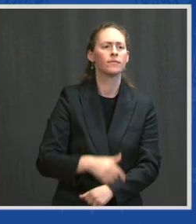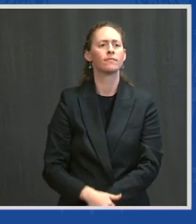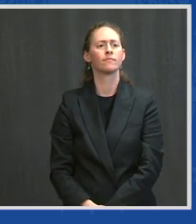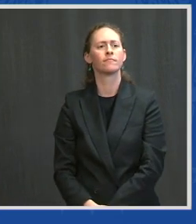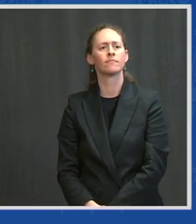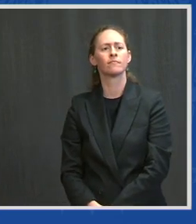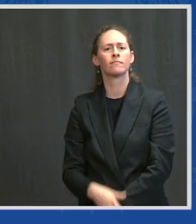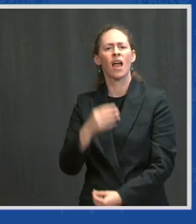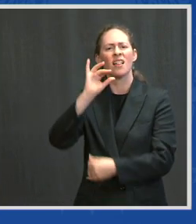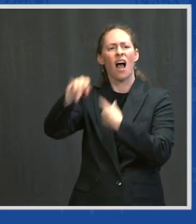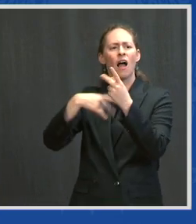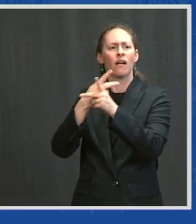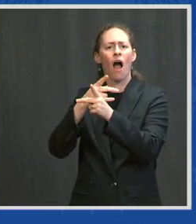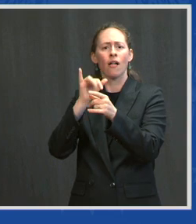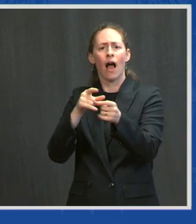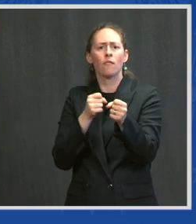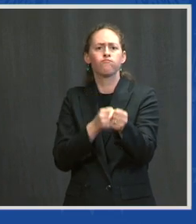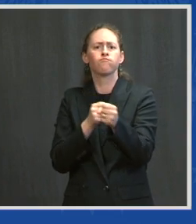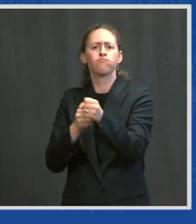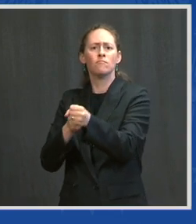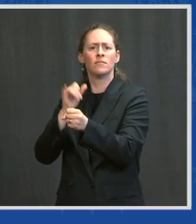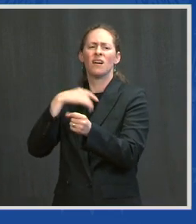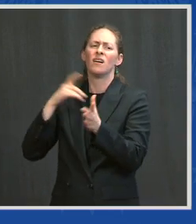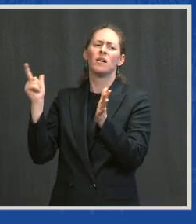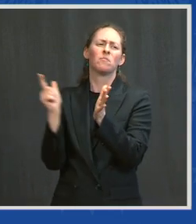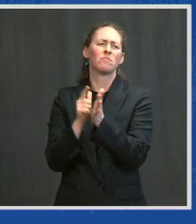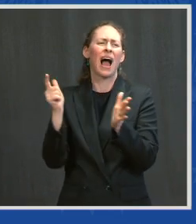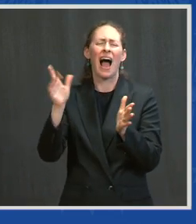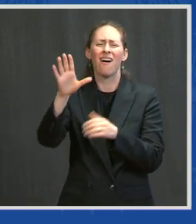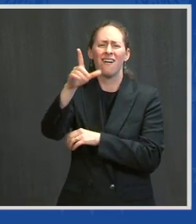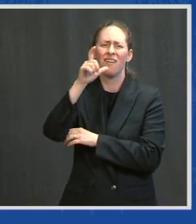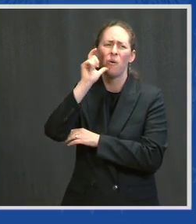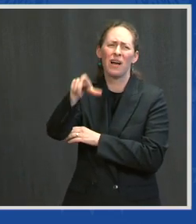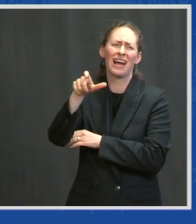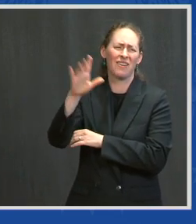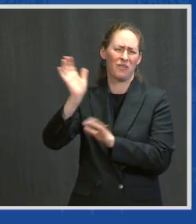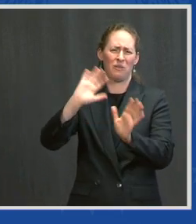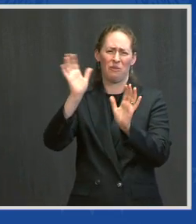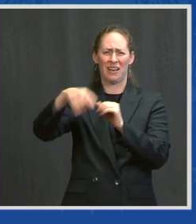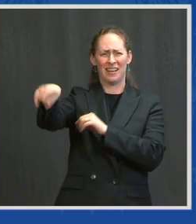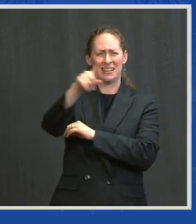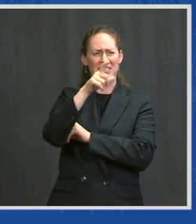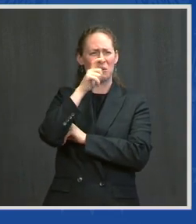no one needs to have a weapon that can fire over 30, 40, 50, even up to 100 rounds